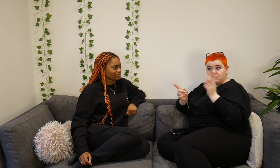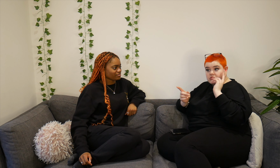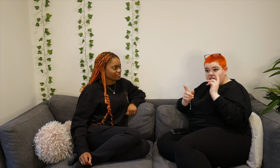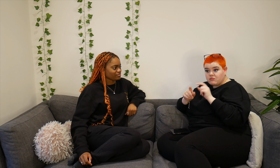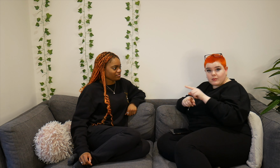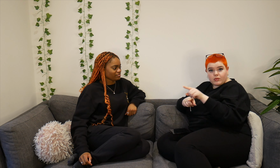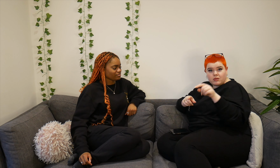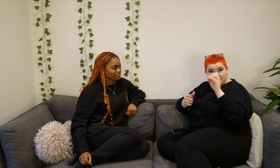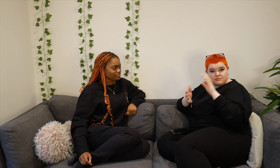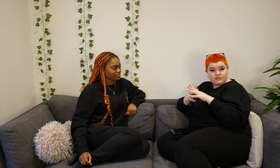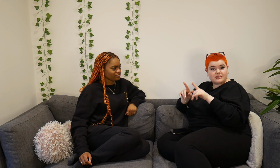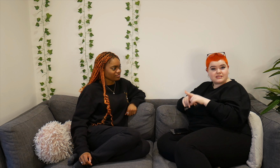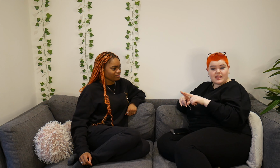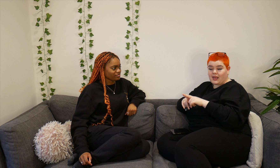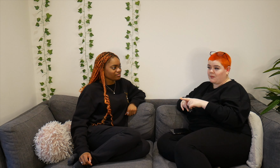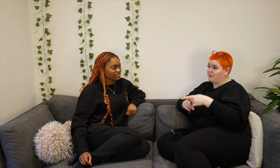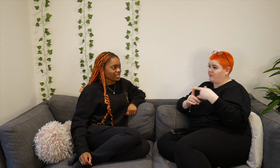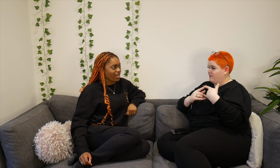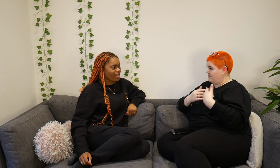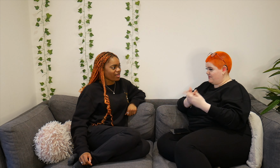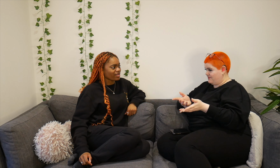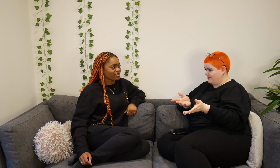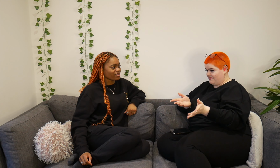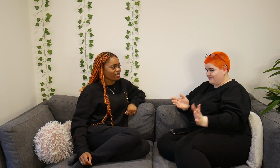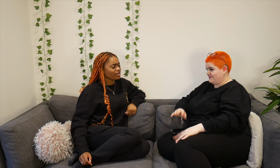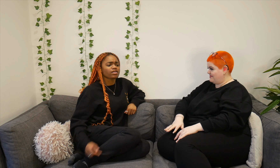and they're also asking if any other deaf people experience the same.